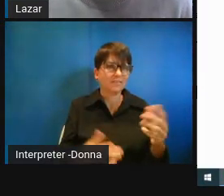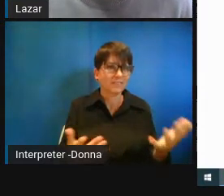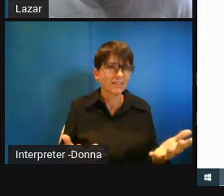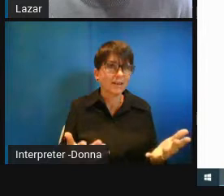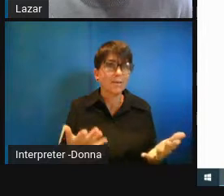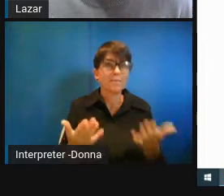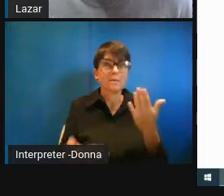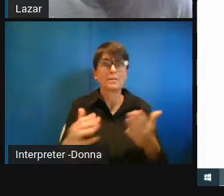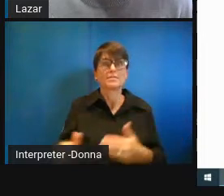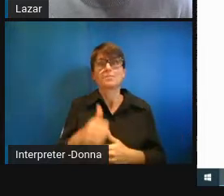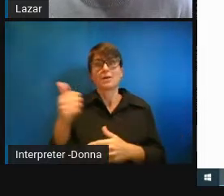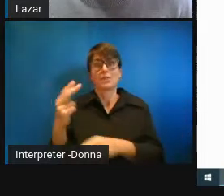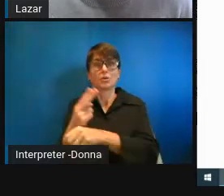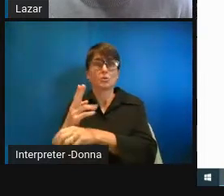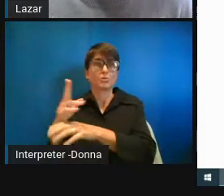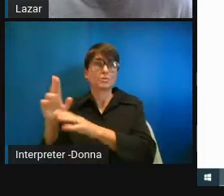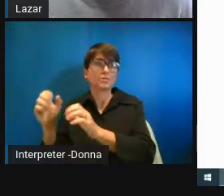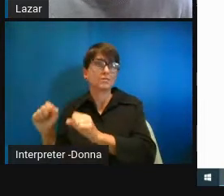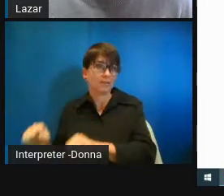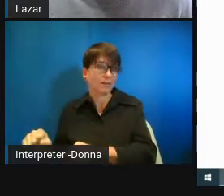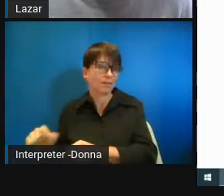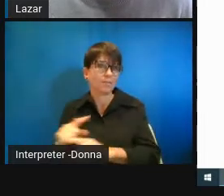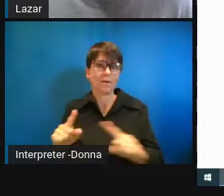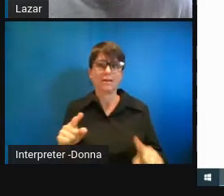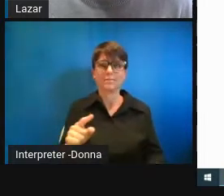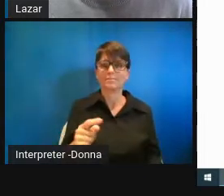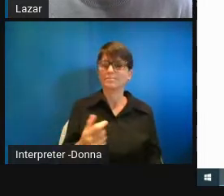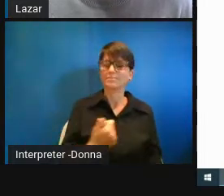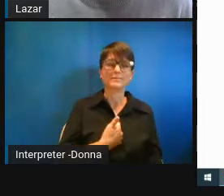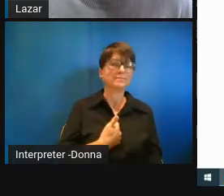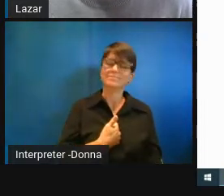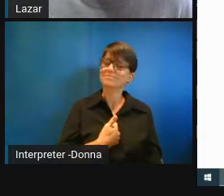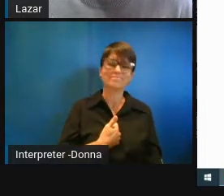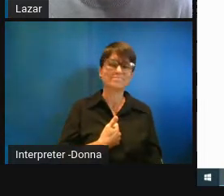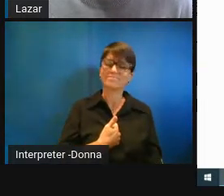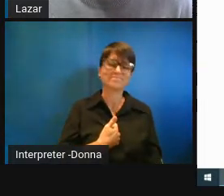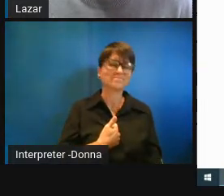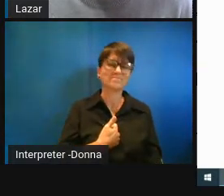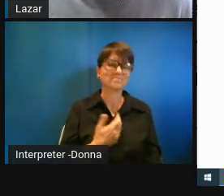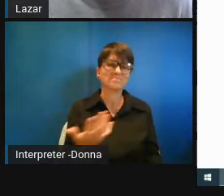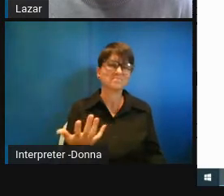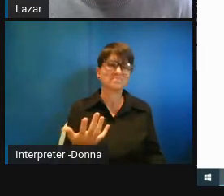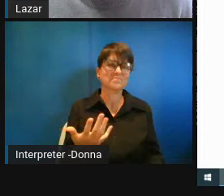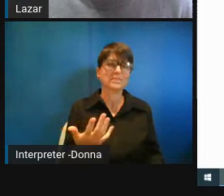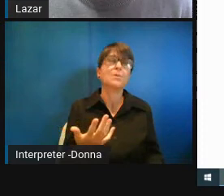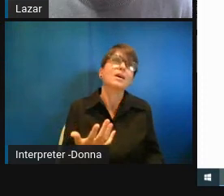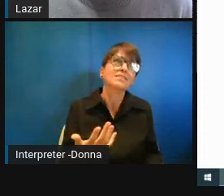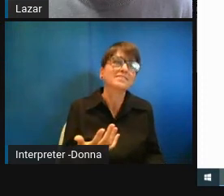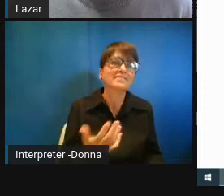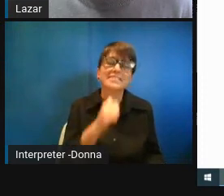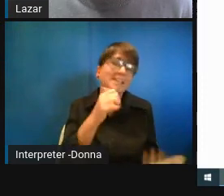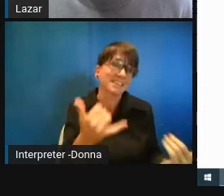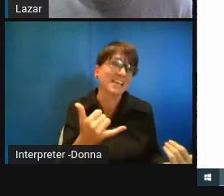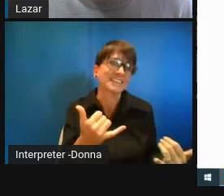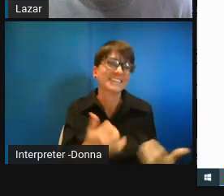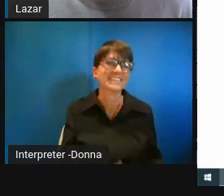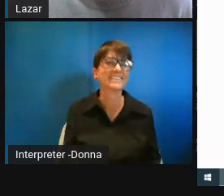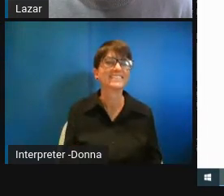[chuckles] In my case, that's not possible at least today. This is what will happen.